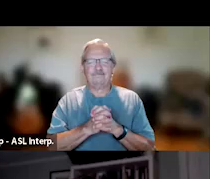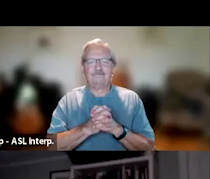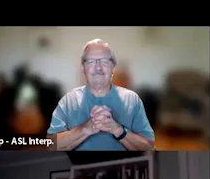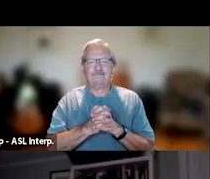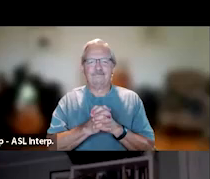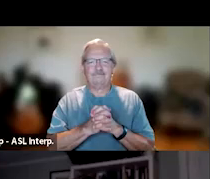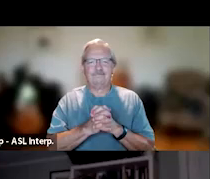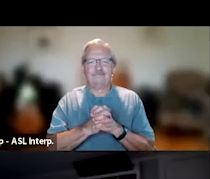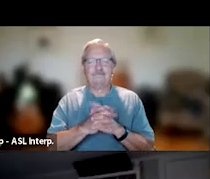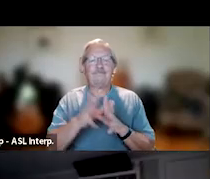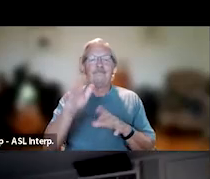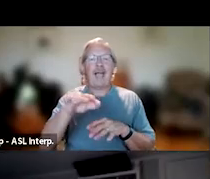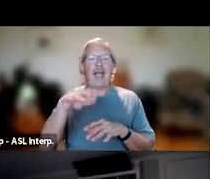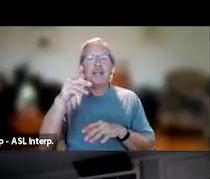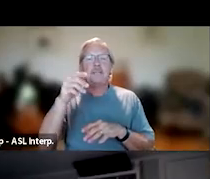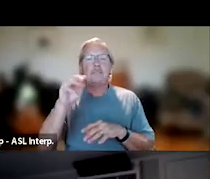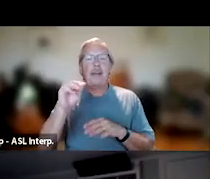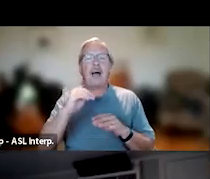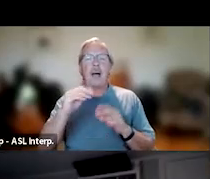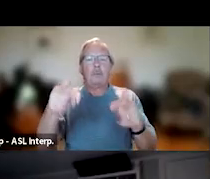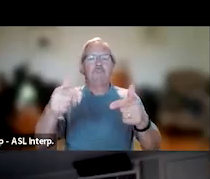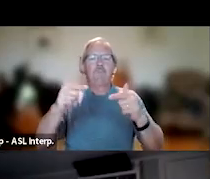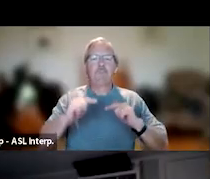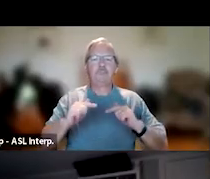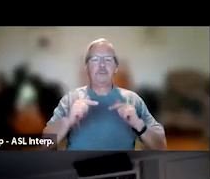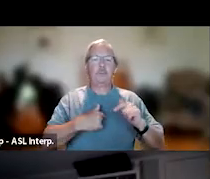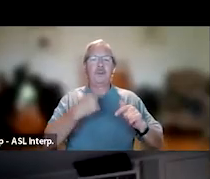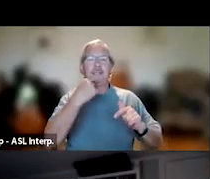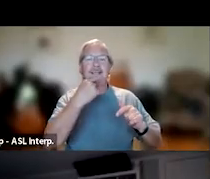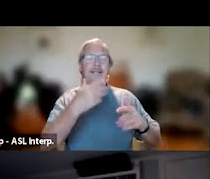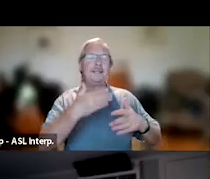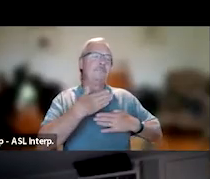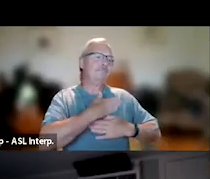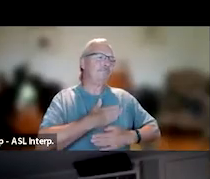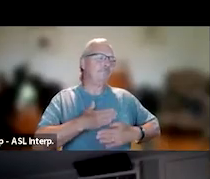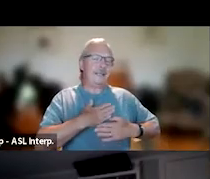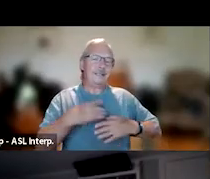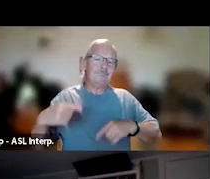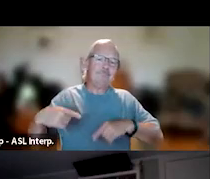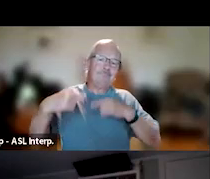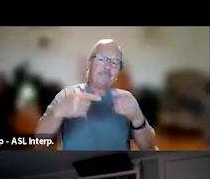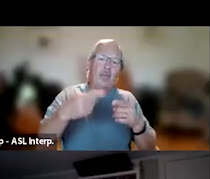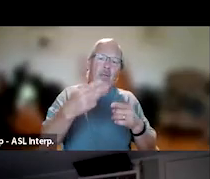This is Pam, I guess I'll go next. I just wanted to say it's been a pleasure the last 13 years working with many of you.